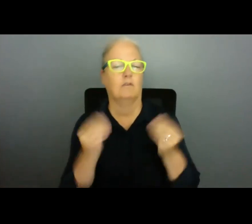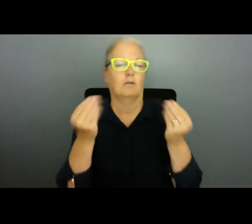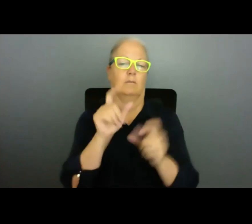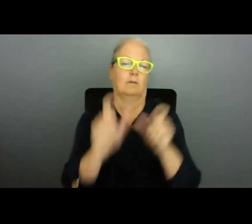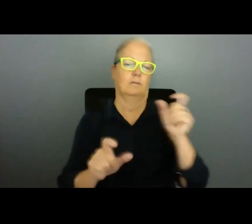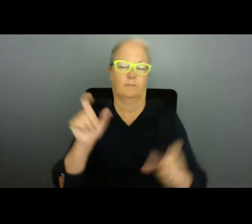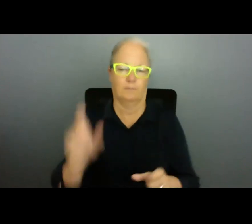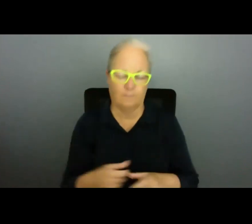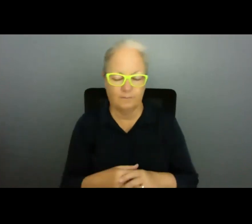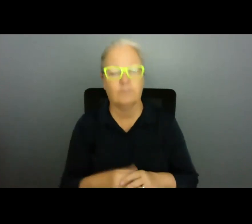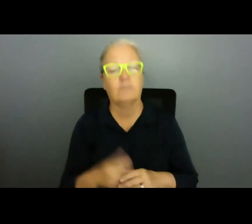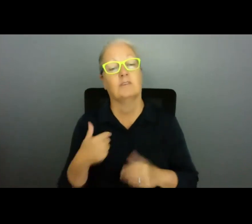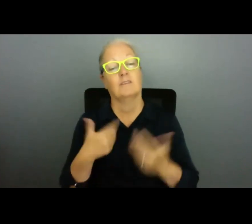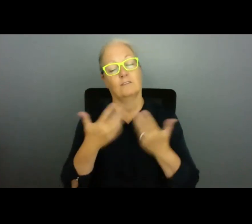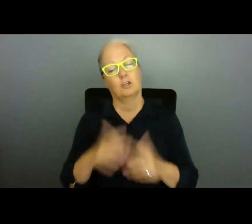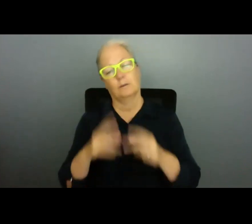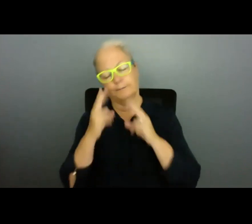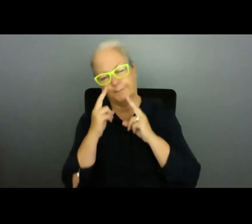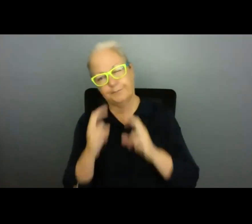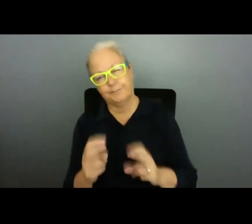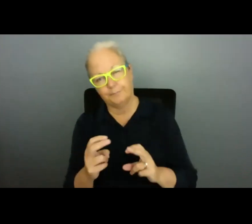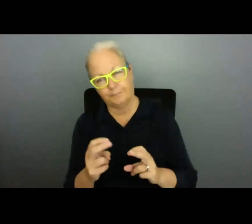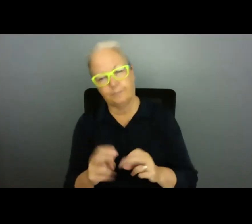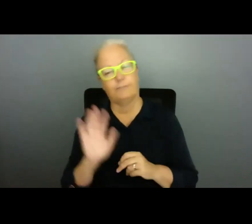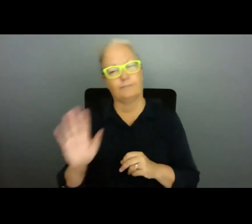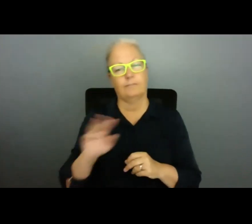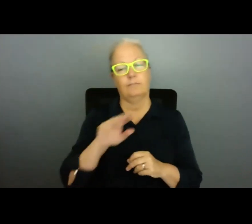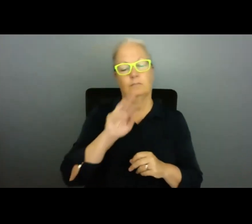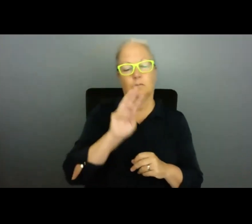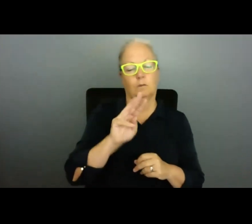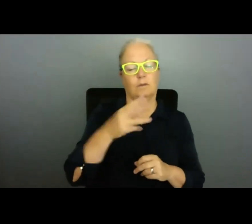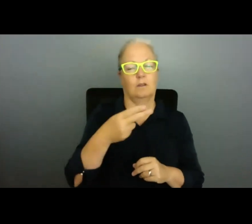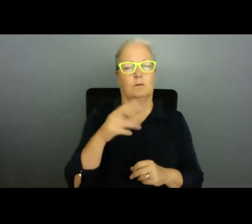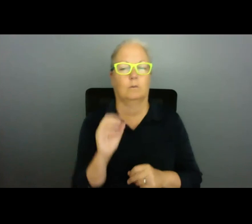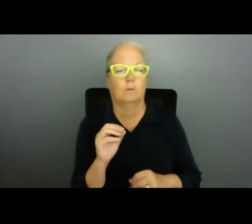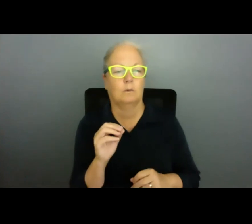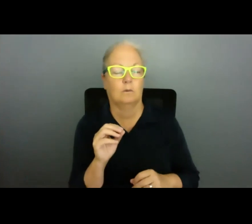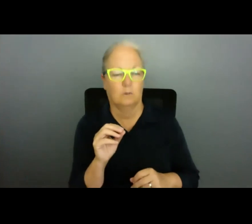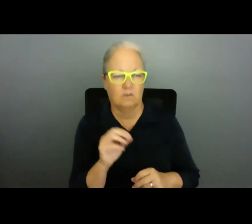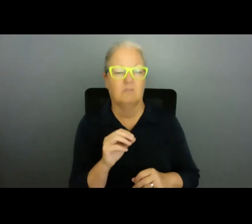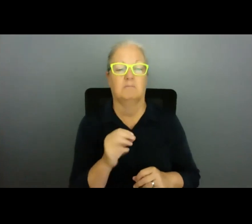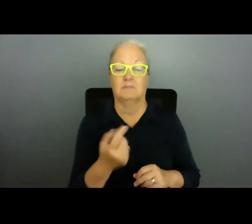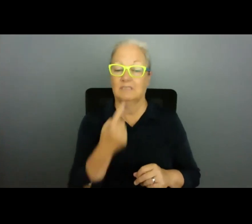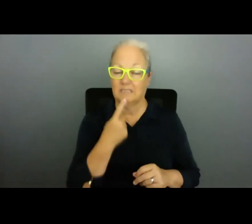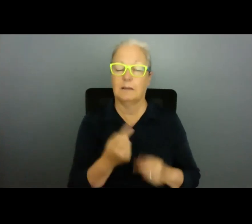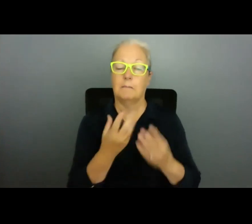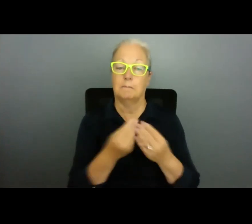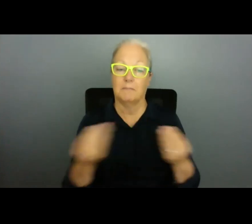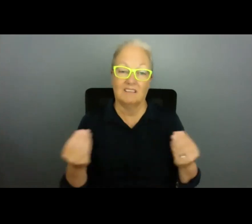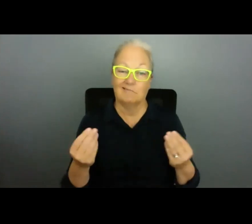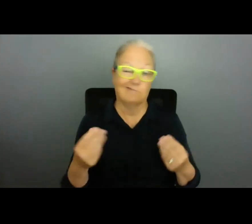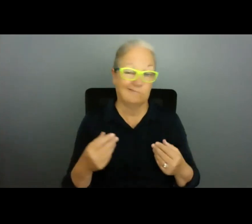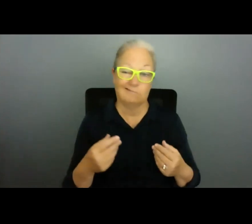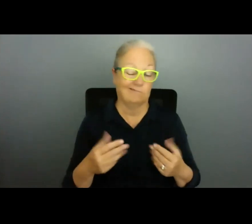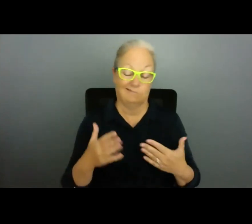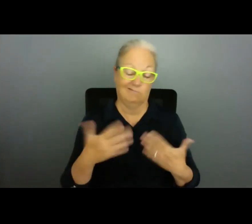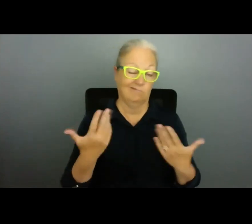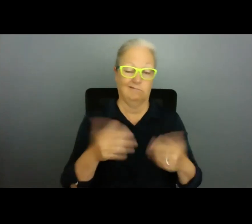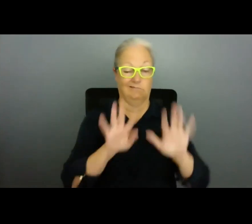related to covert 19 has been identified in almost 90 percent of young people many adolescents